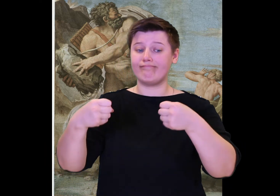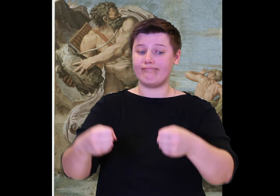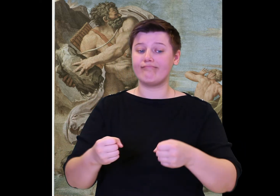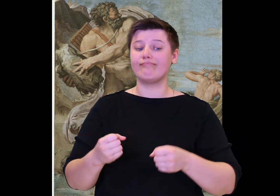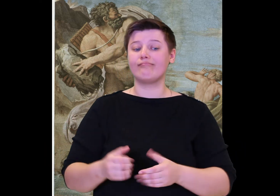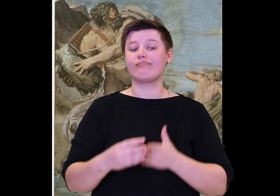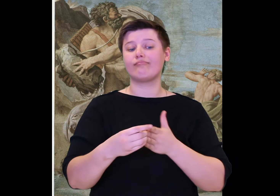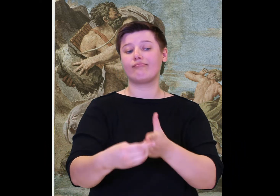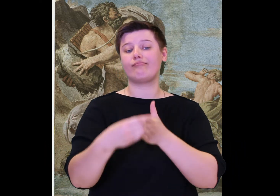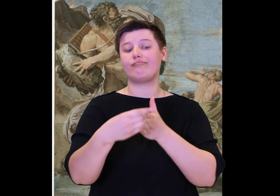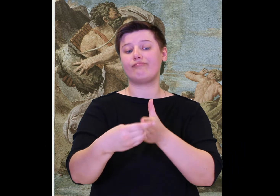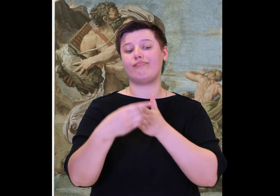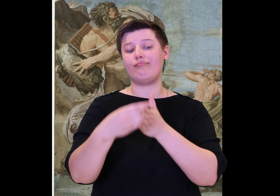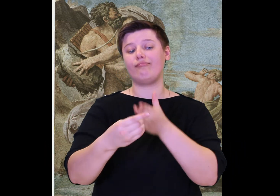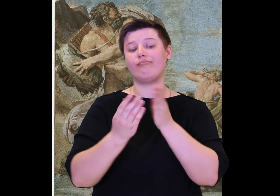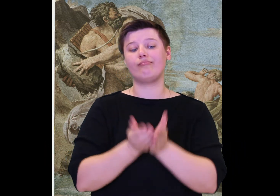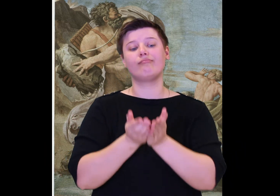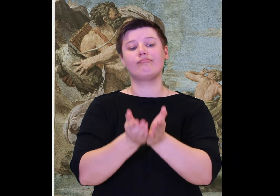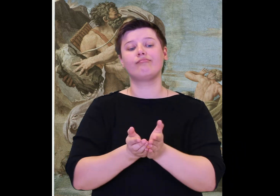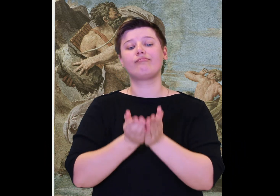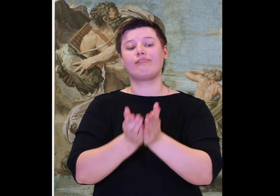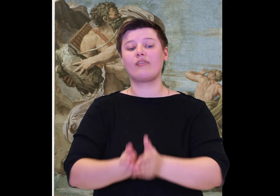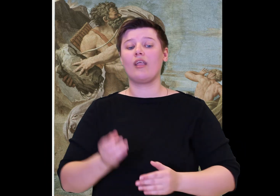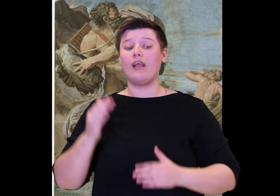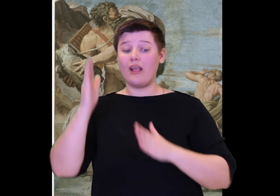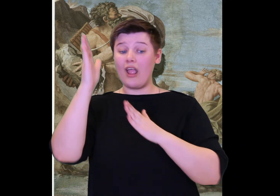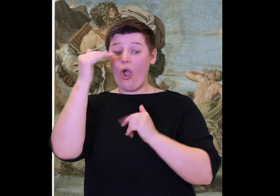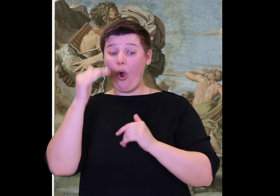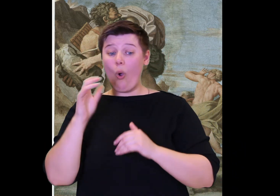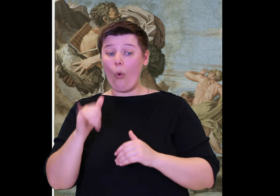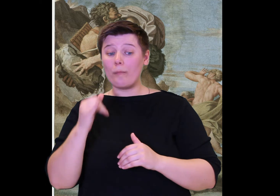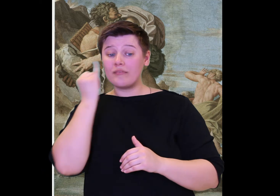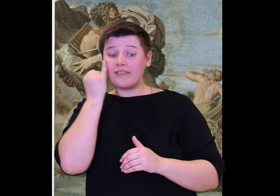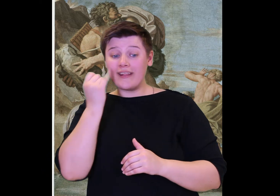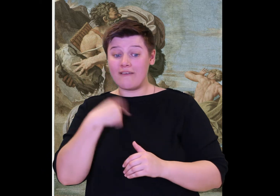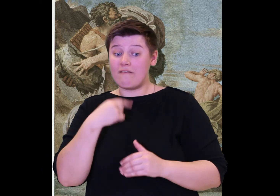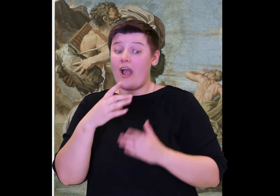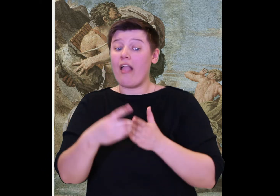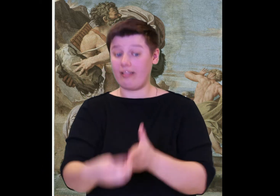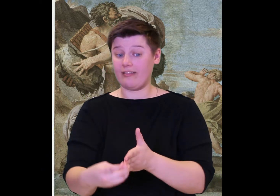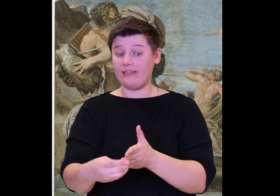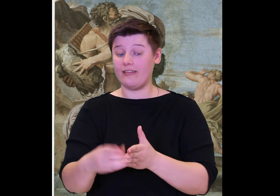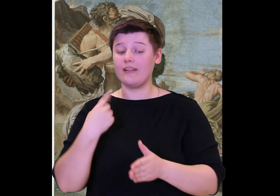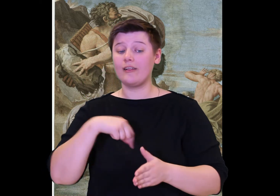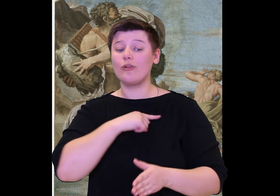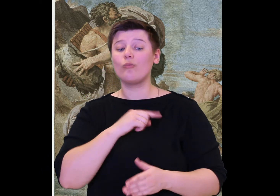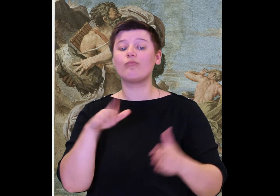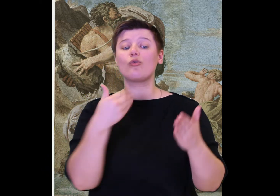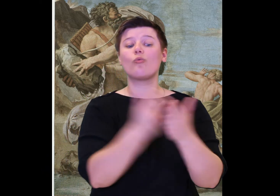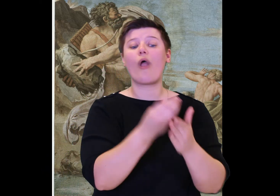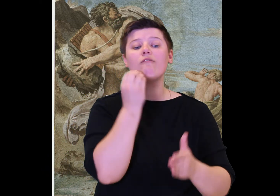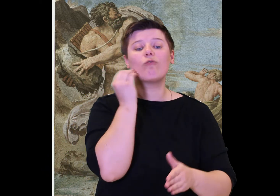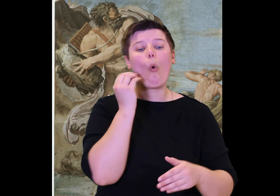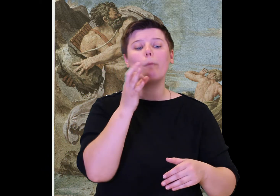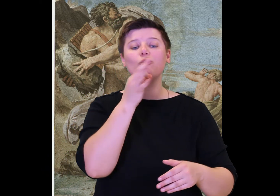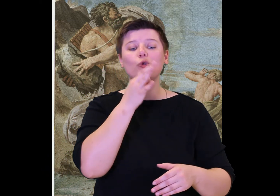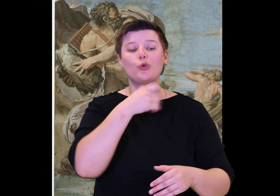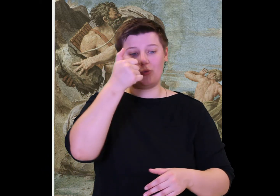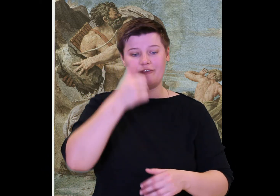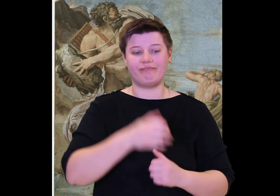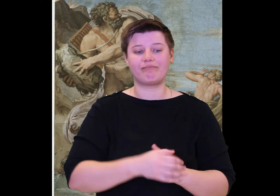native land appeared. We were so near, we saw men tending fires. Exhausted, I let